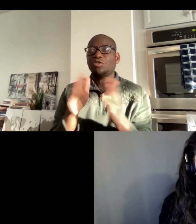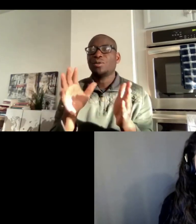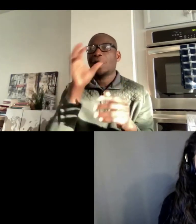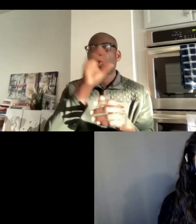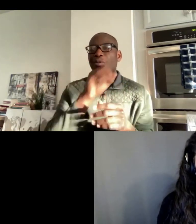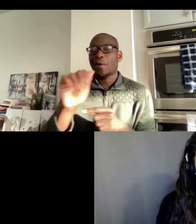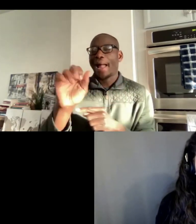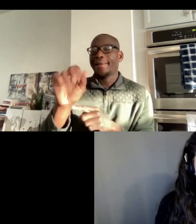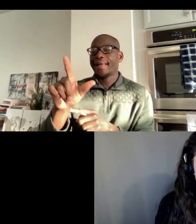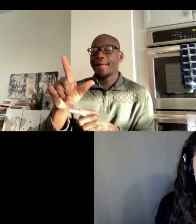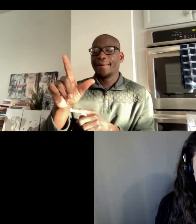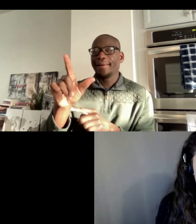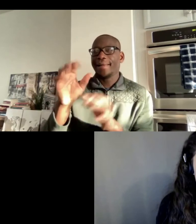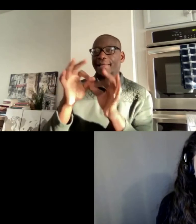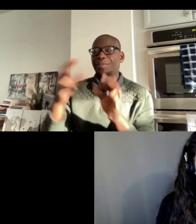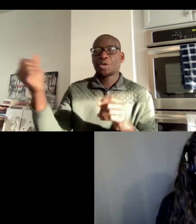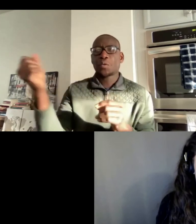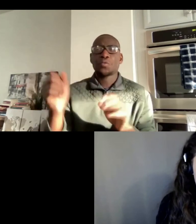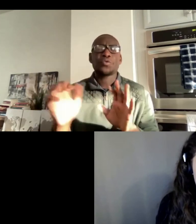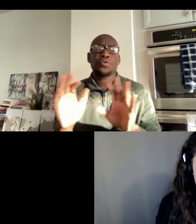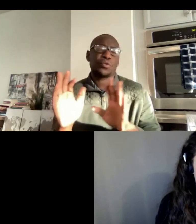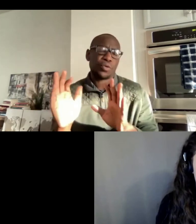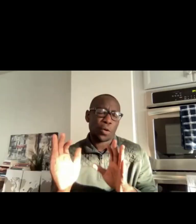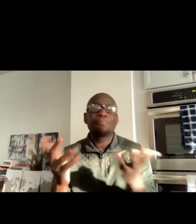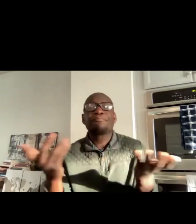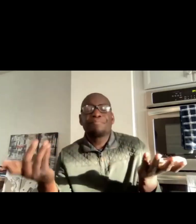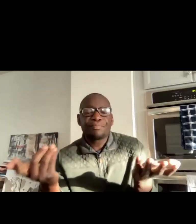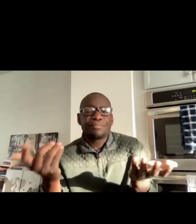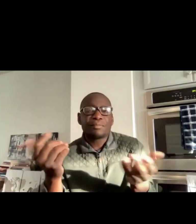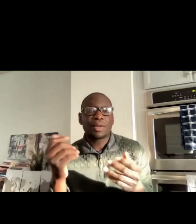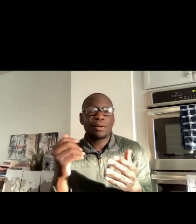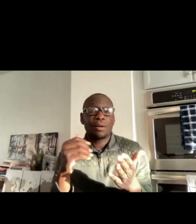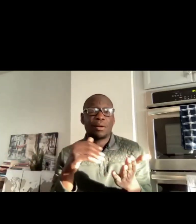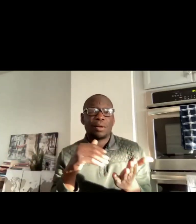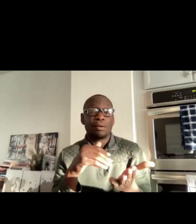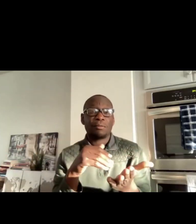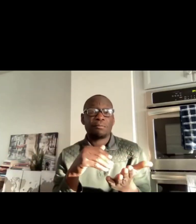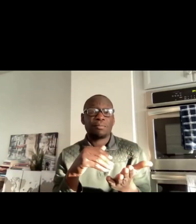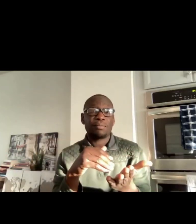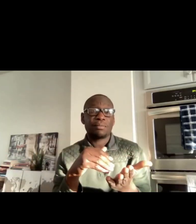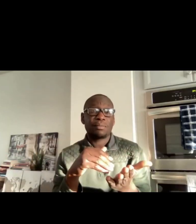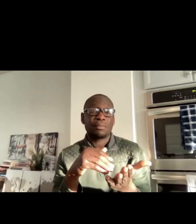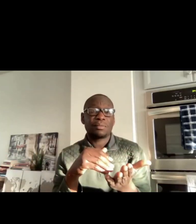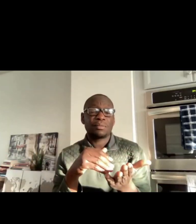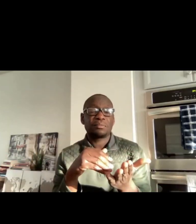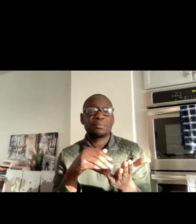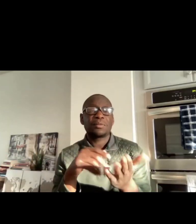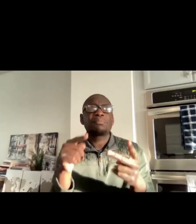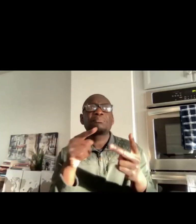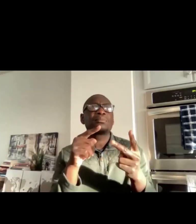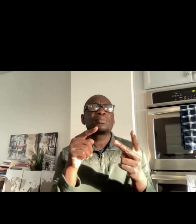The point that I want to make is generalizing the assumption that the student is deaf, let me pull in an American Sign Language interpreter will not always work.